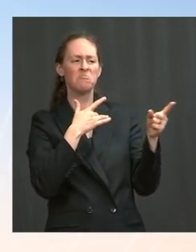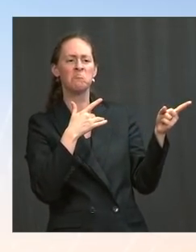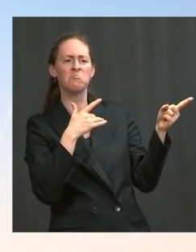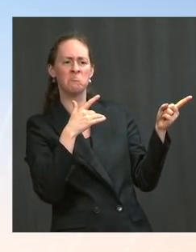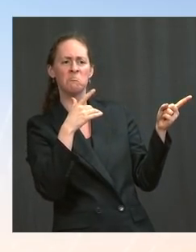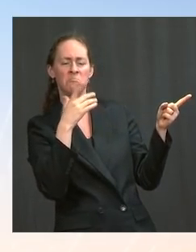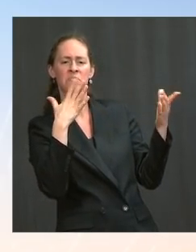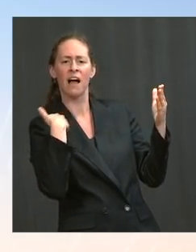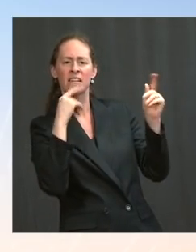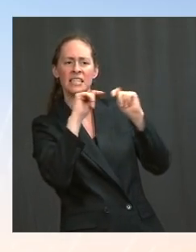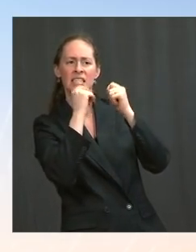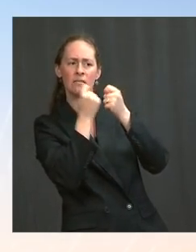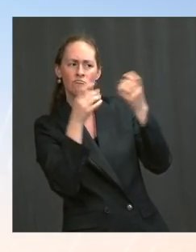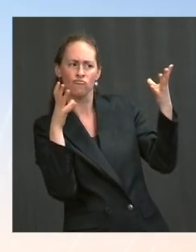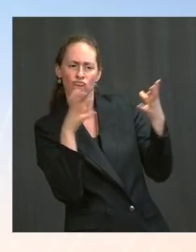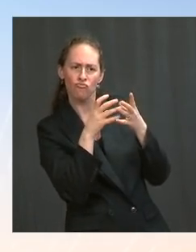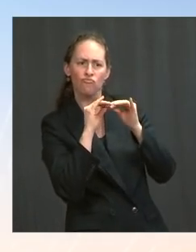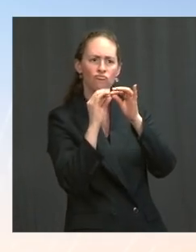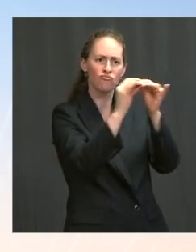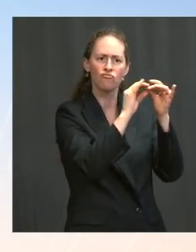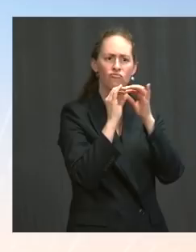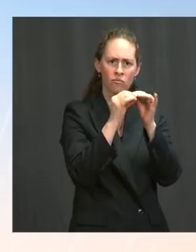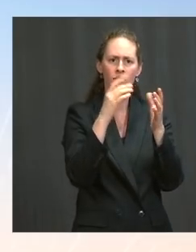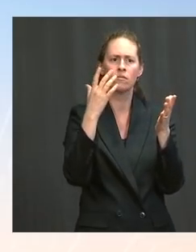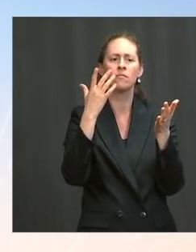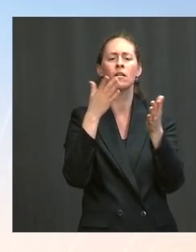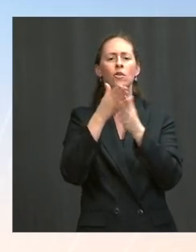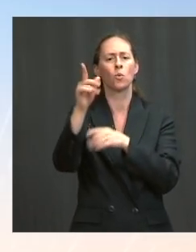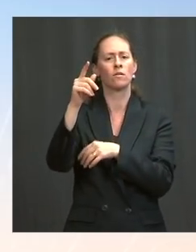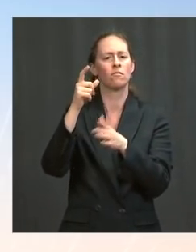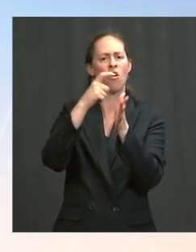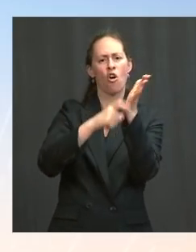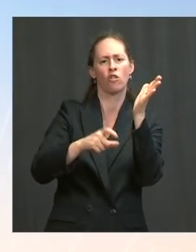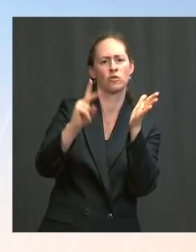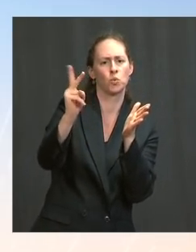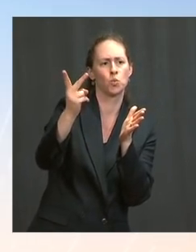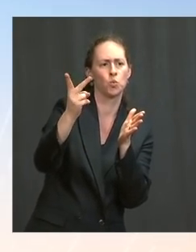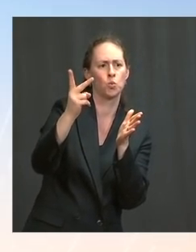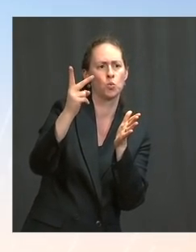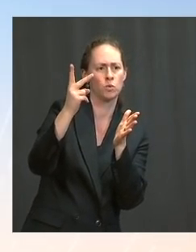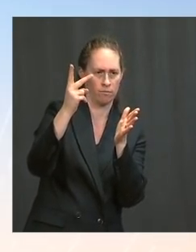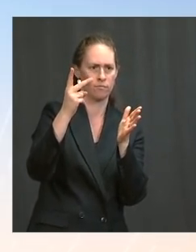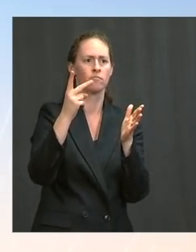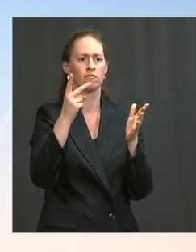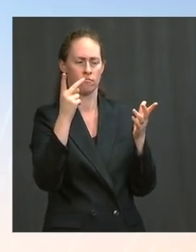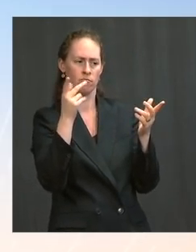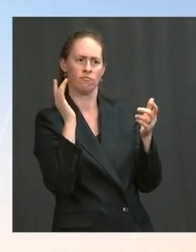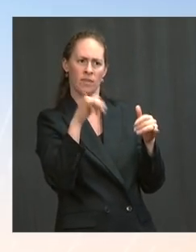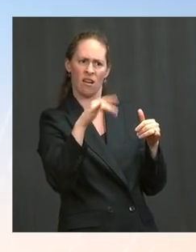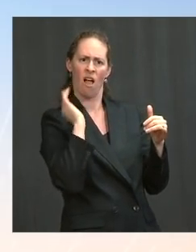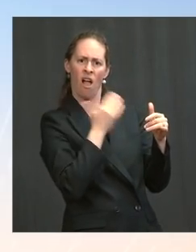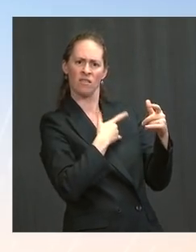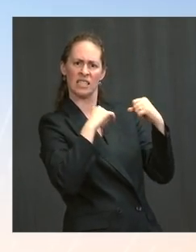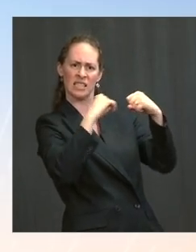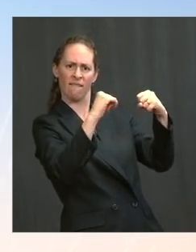I should say, through Article 2 and our authority and our ability to defend U.S. security personnel, which is exactly what we did in this case.